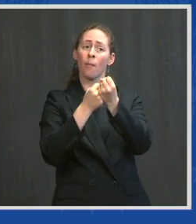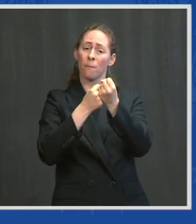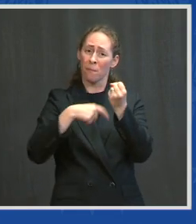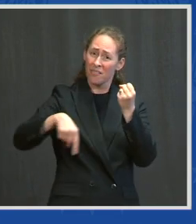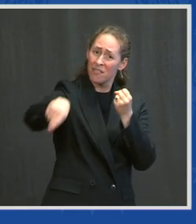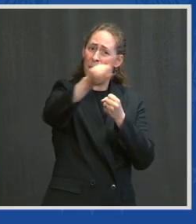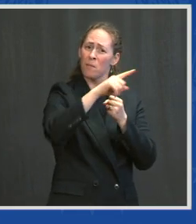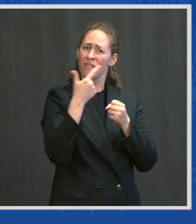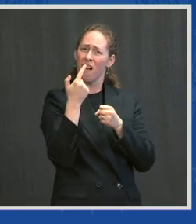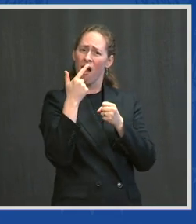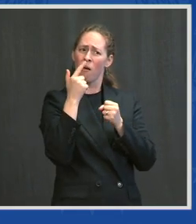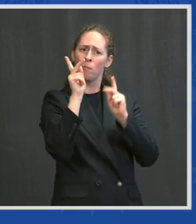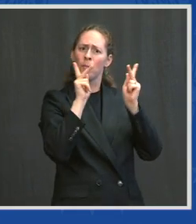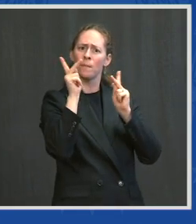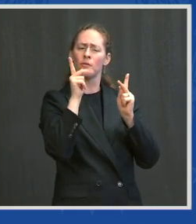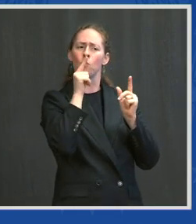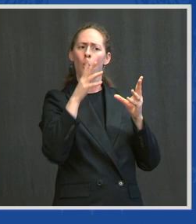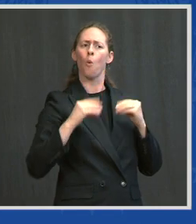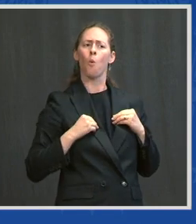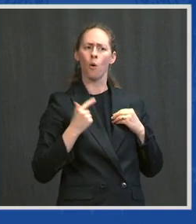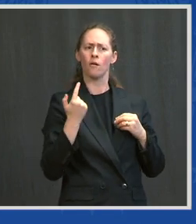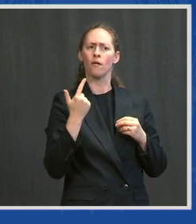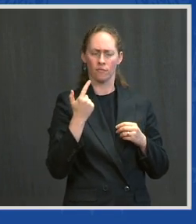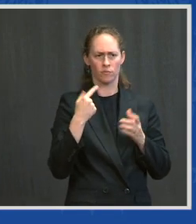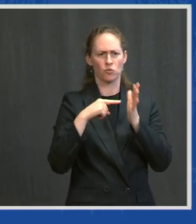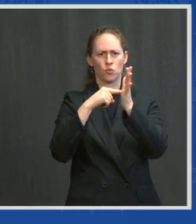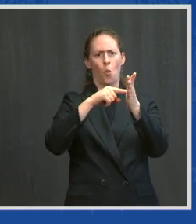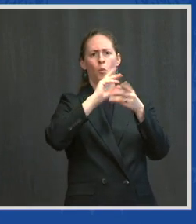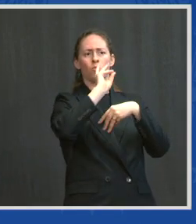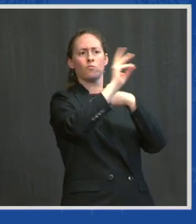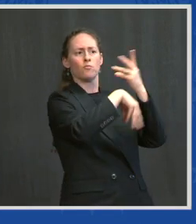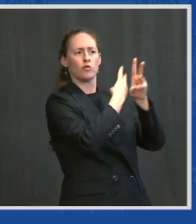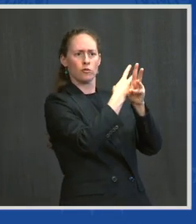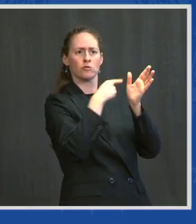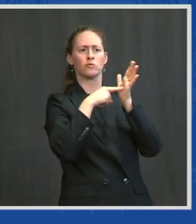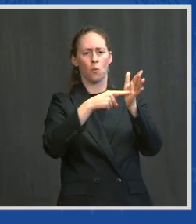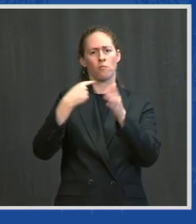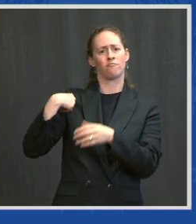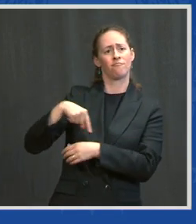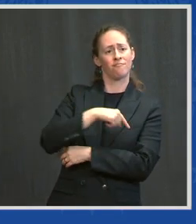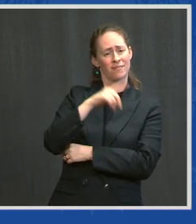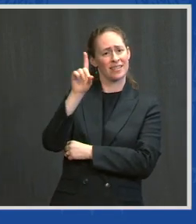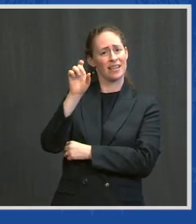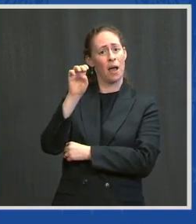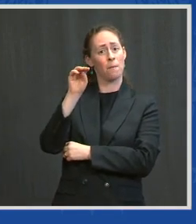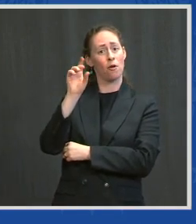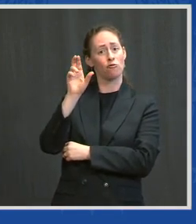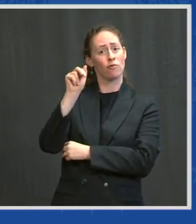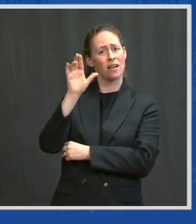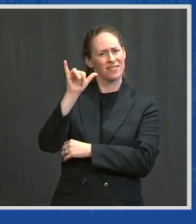The bottom line is this: Let's show the world and show ourselves that democracy works and that we can come together as one nation.